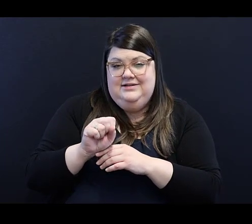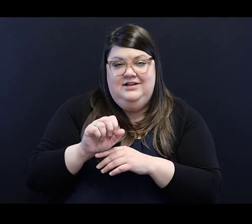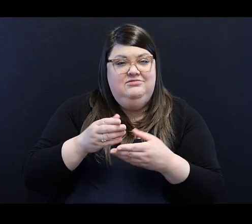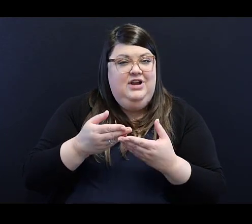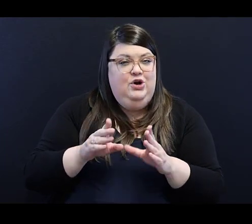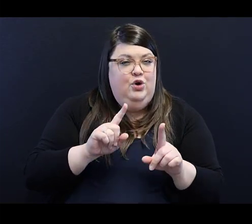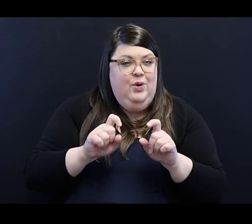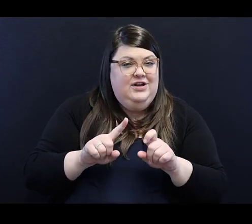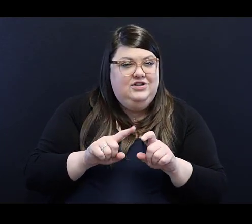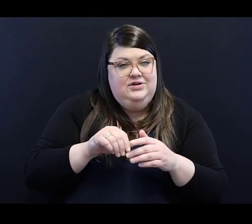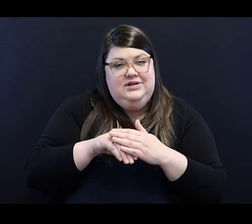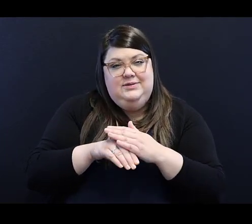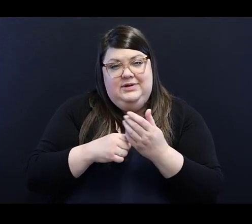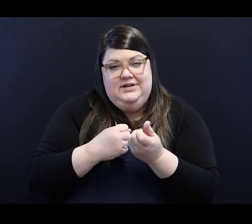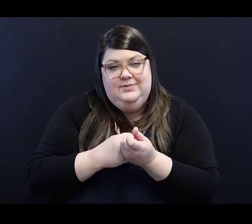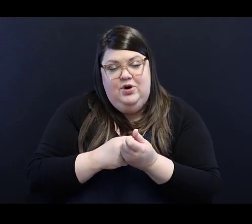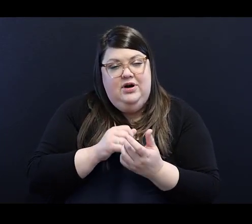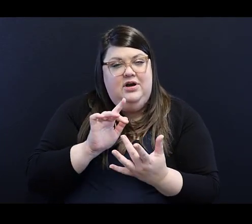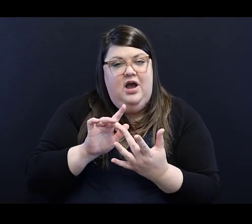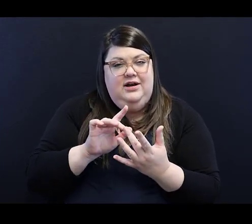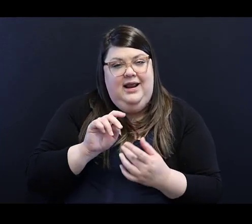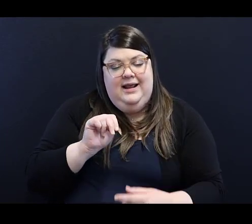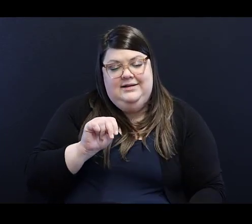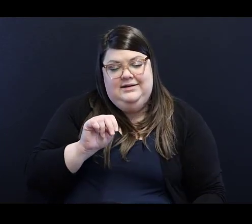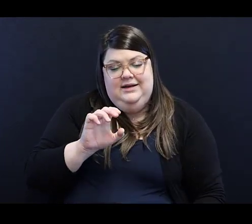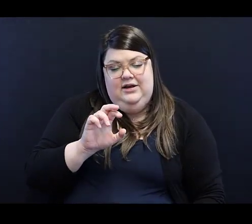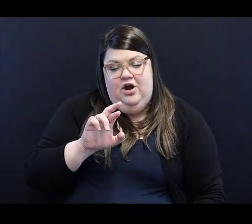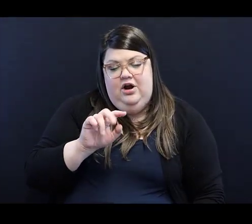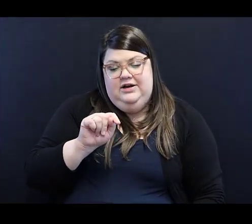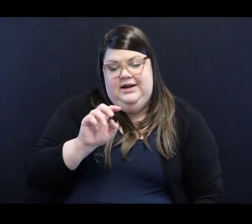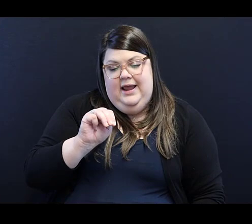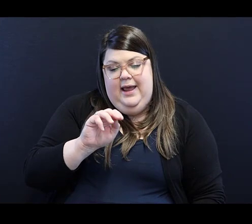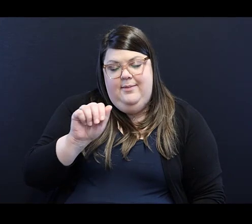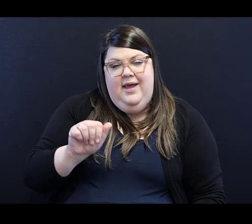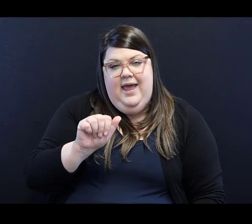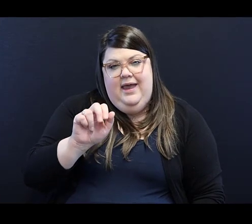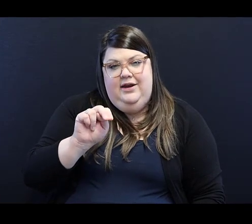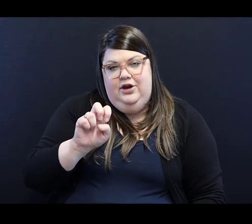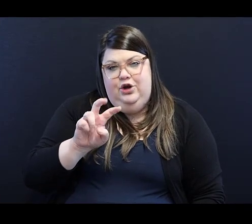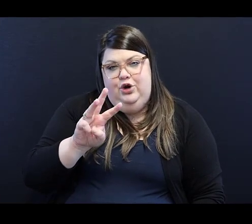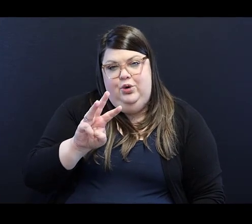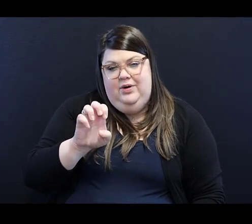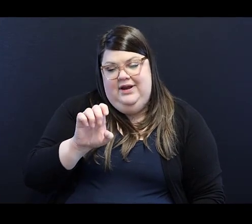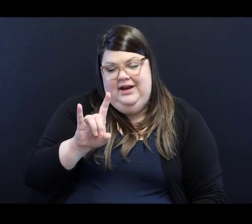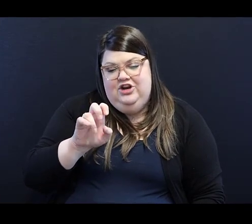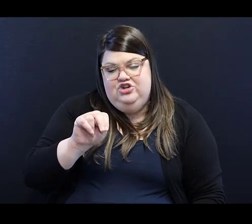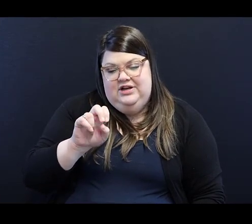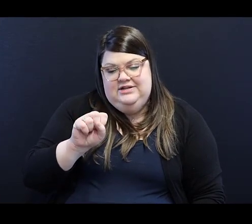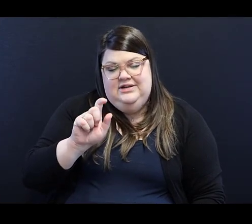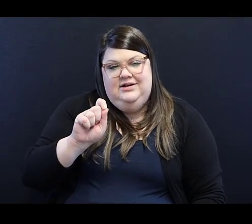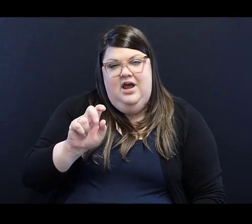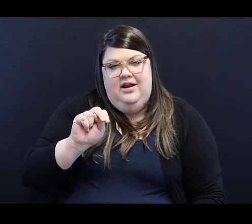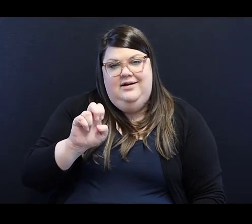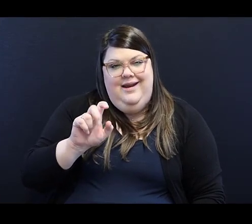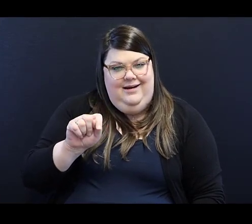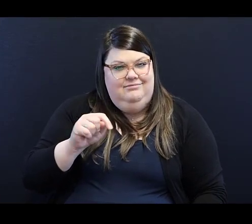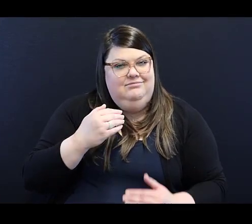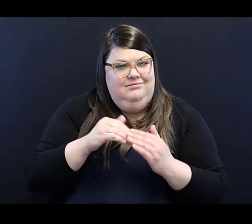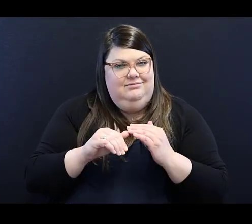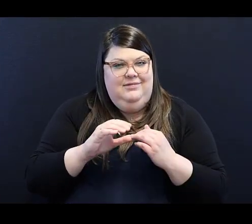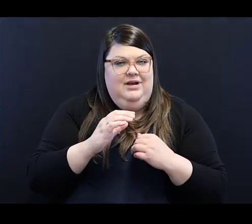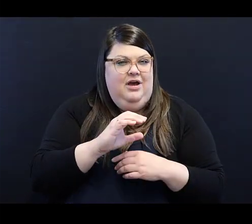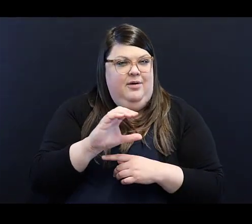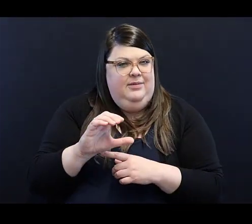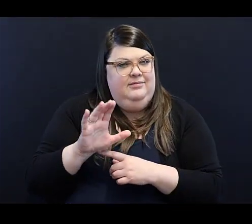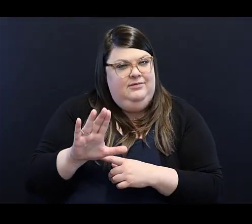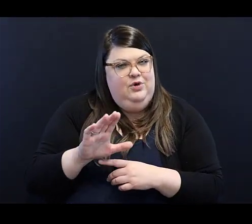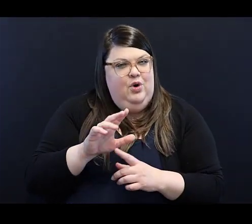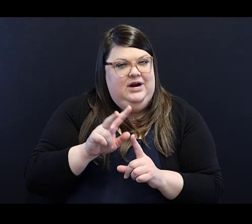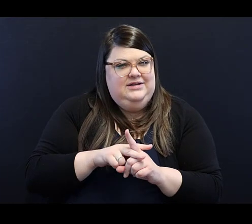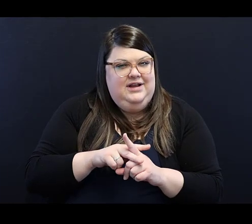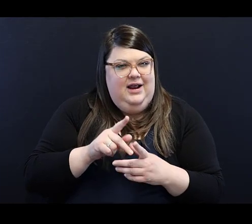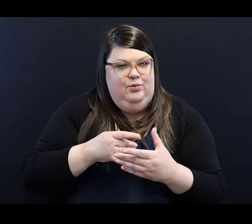please contact NCRTM at ncrtm@neweditions.net with a copy to your assigned RSA project officer.